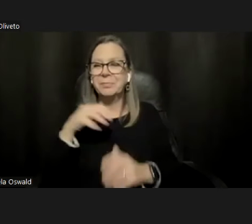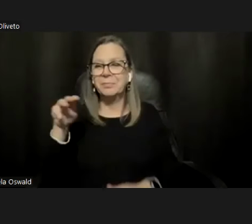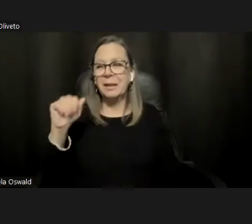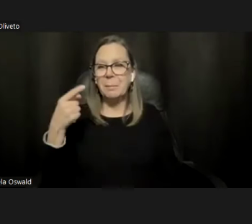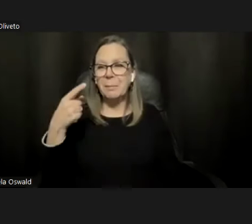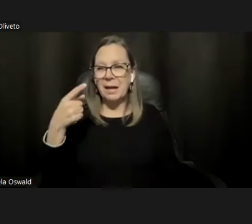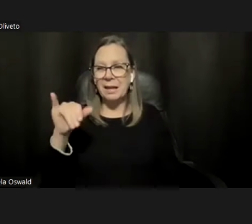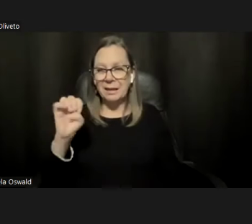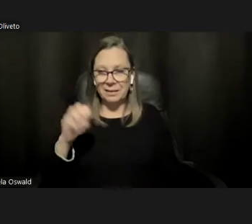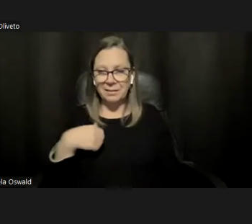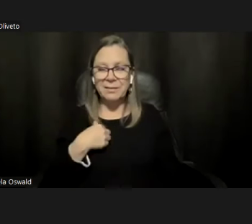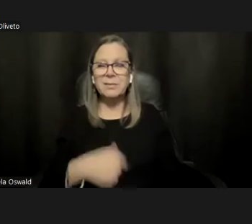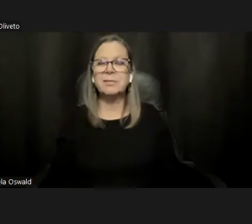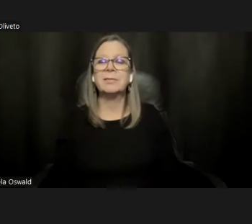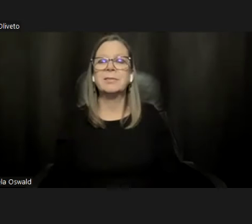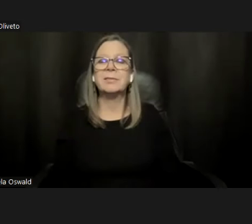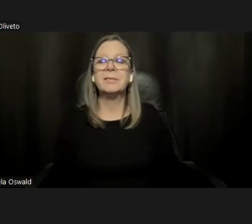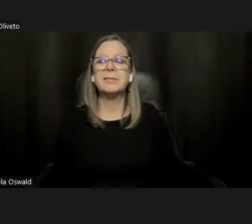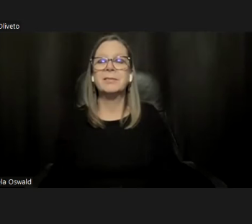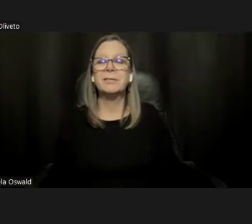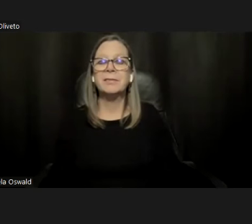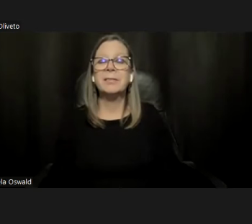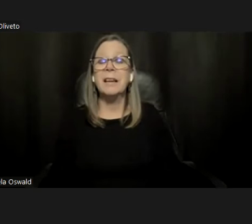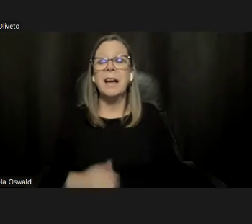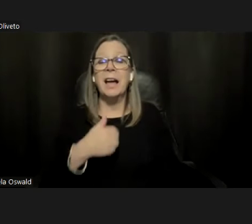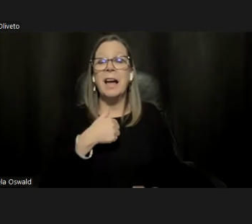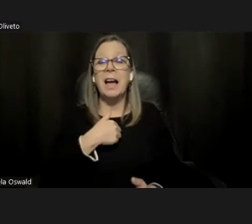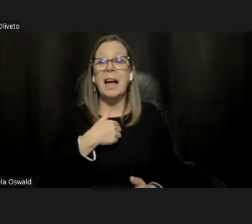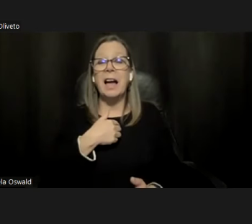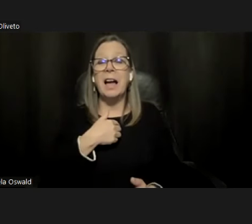I am off of mute, right?